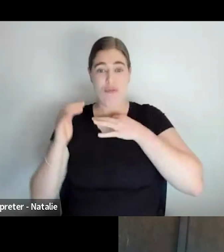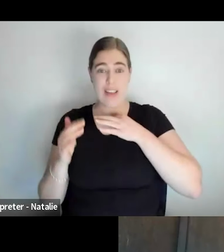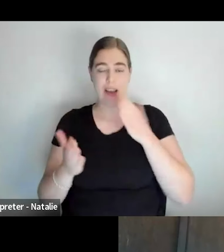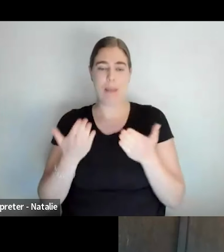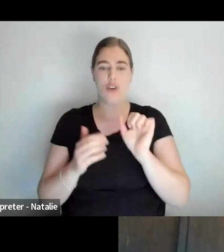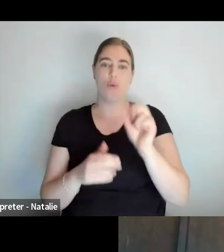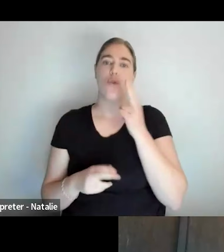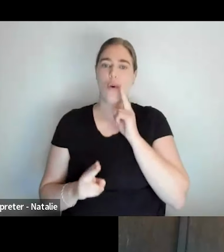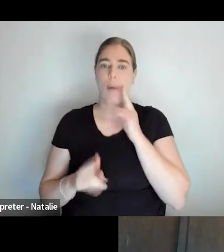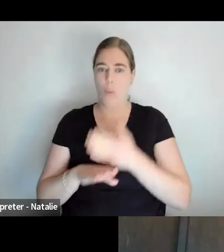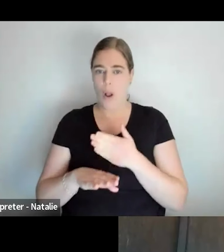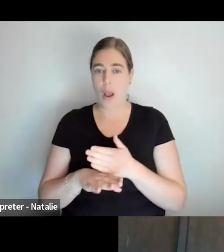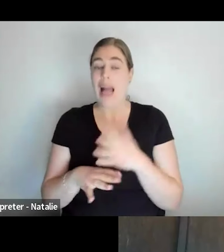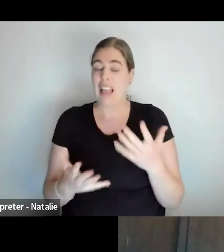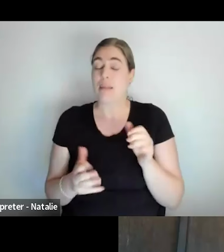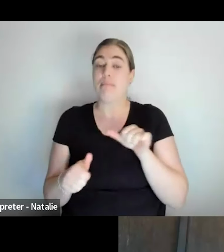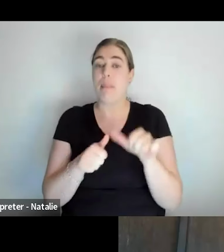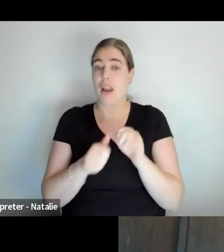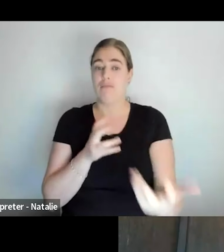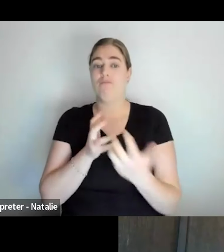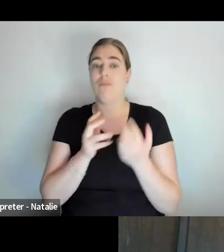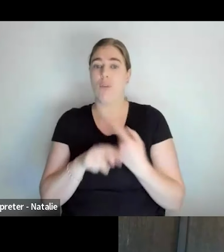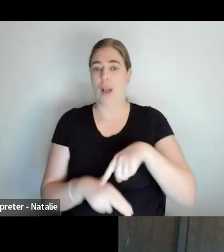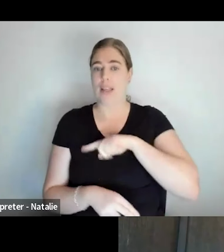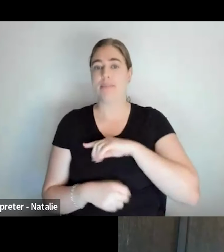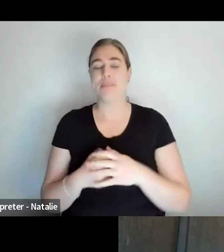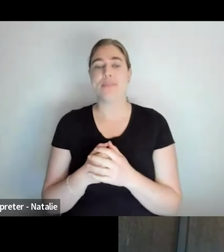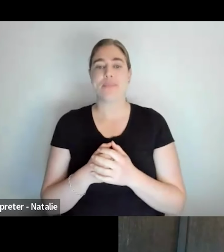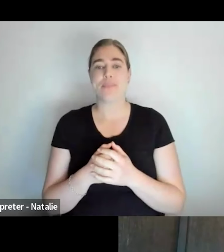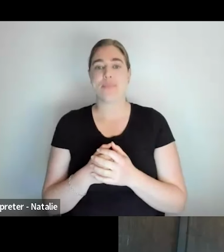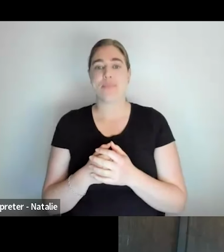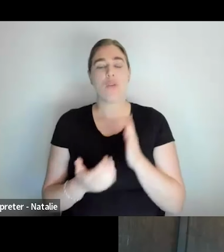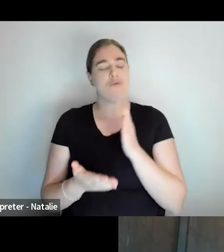work. That would be a better fit. You need to make a strong case for the